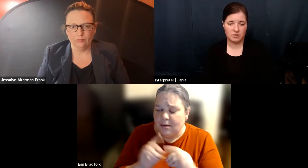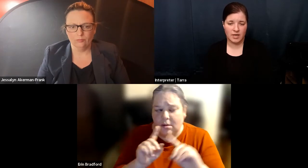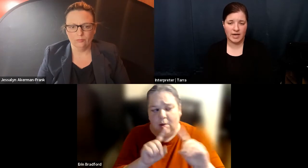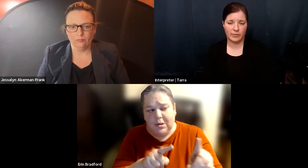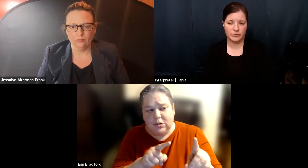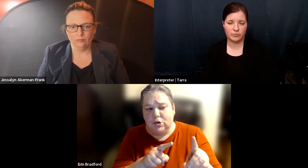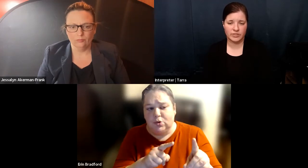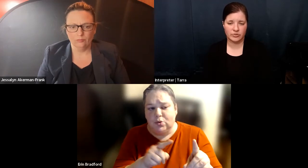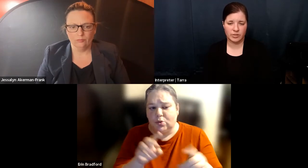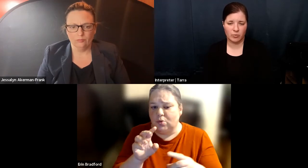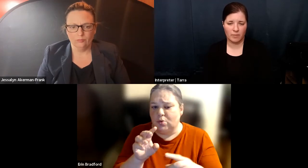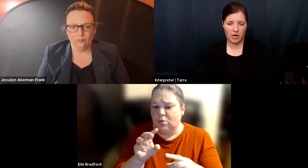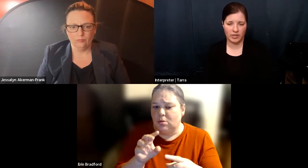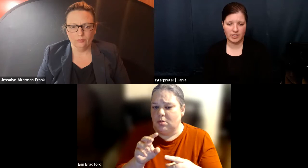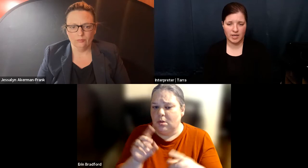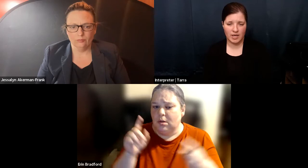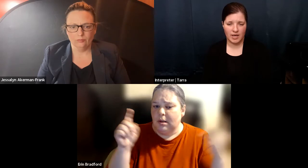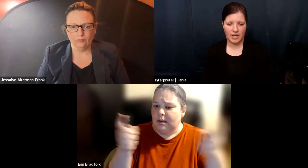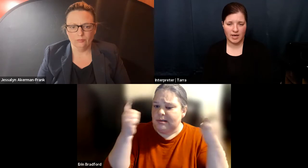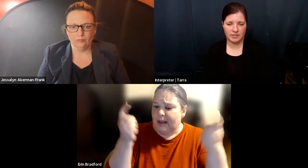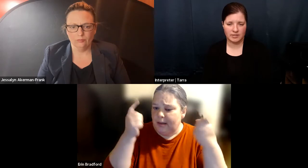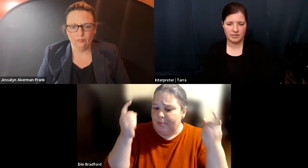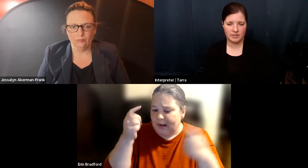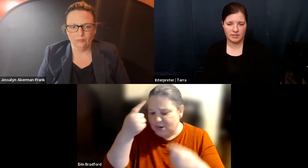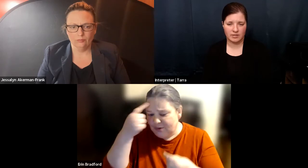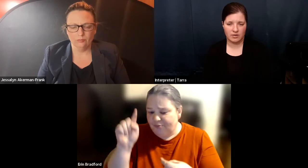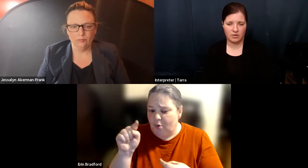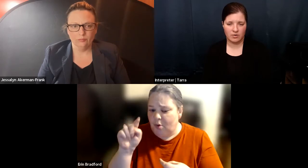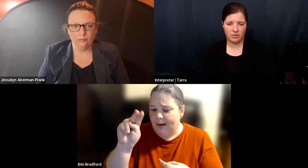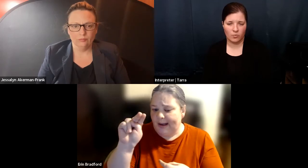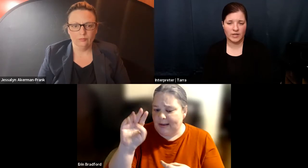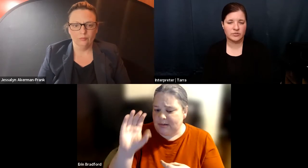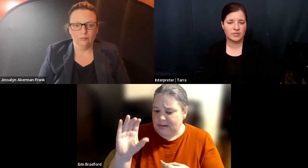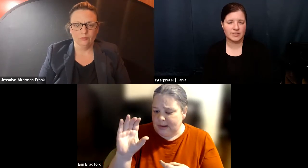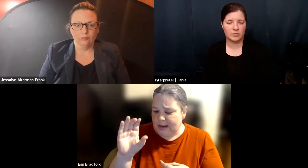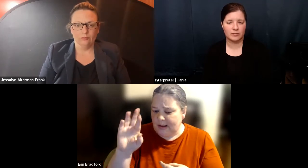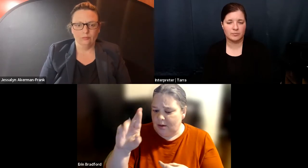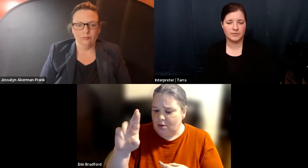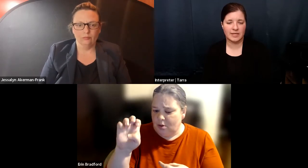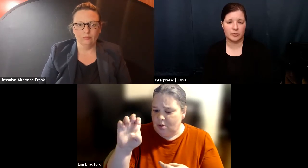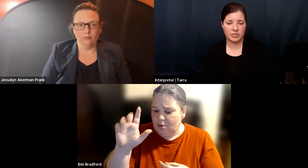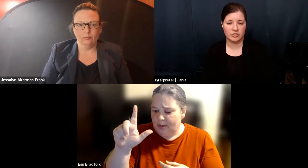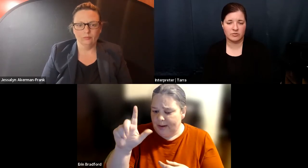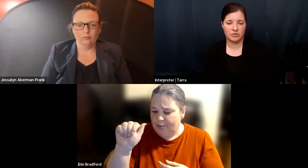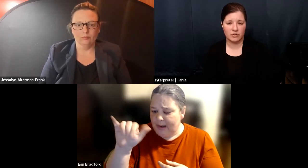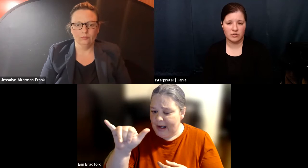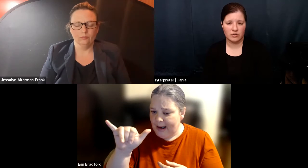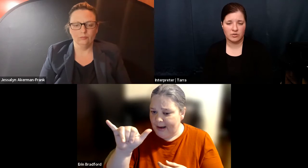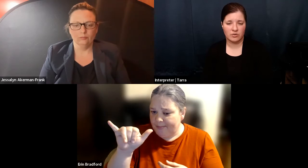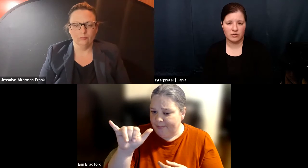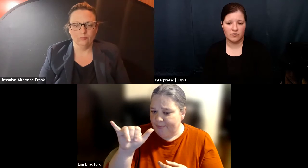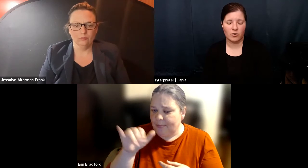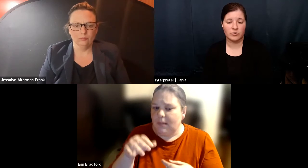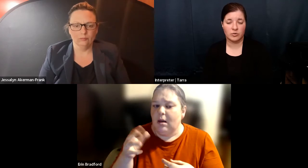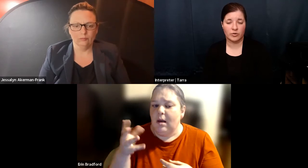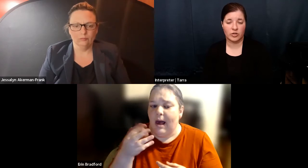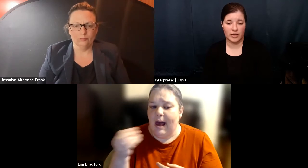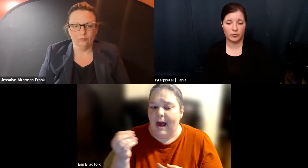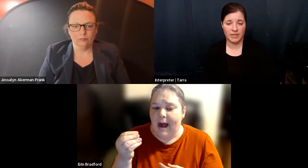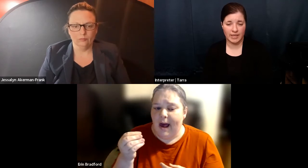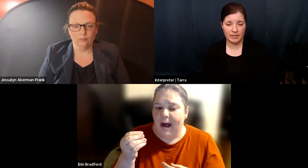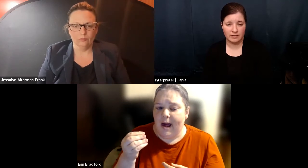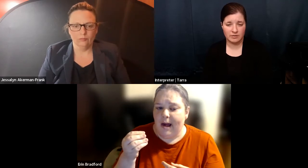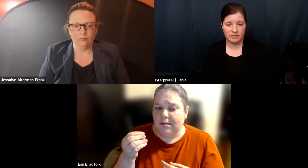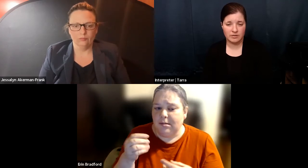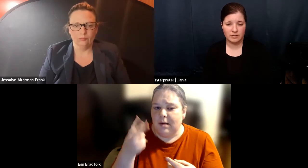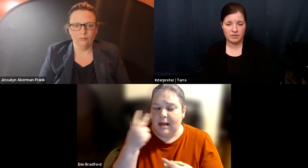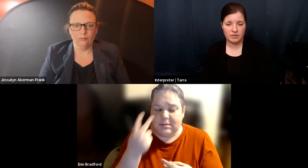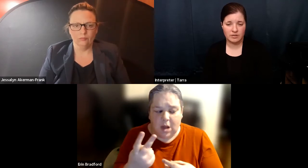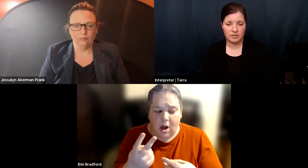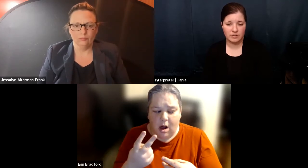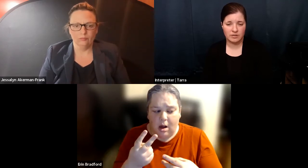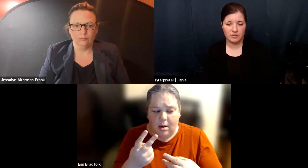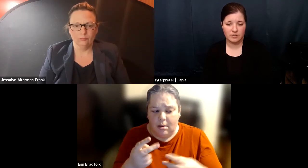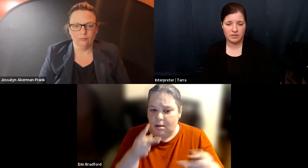And, so, in my 30s, I thought I have a vision loss and a hearing loss, does that make me DeafBlind?